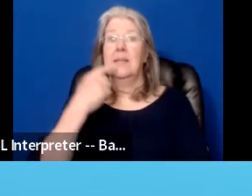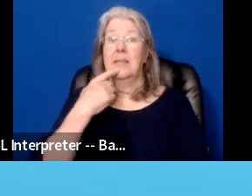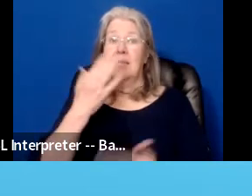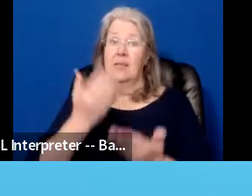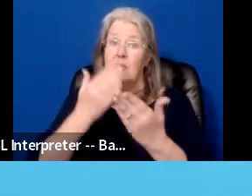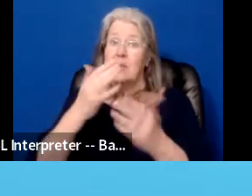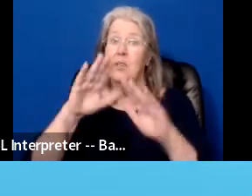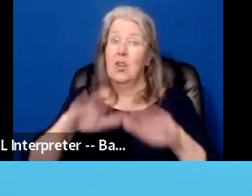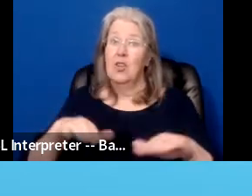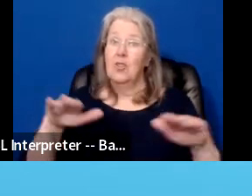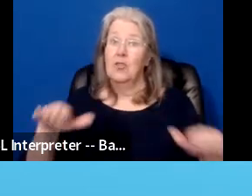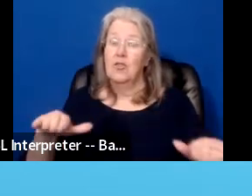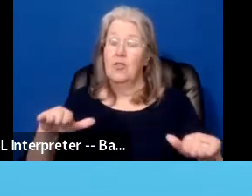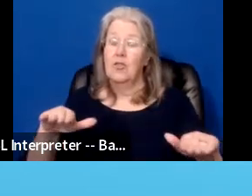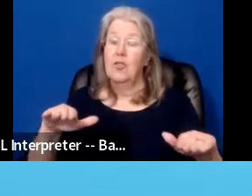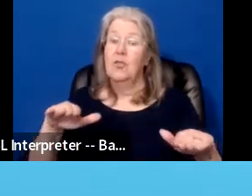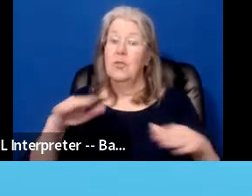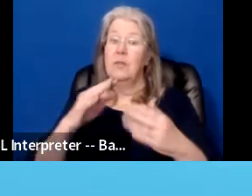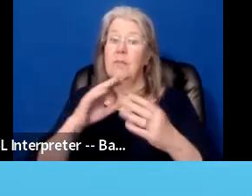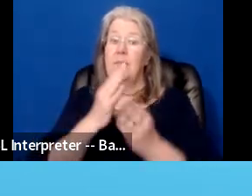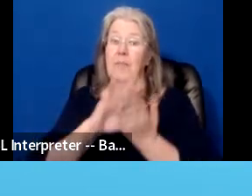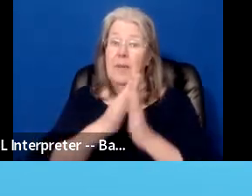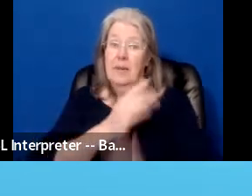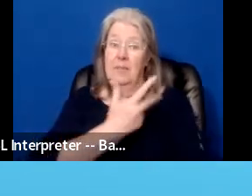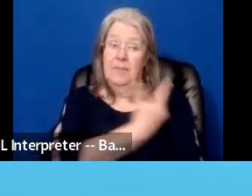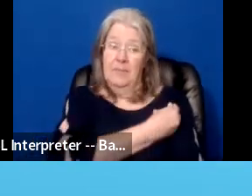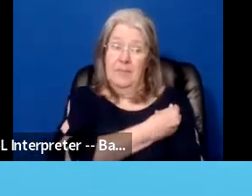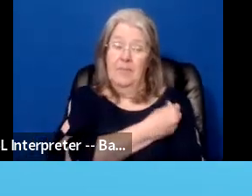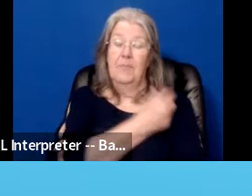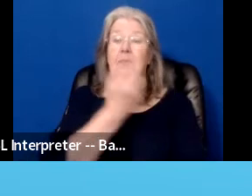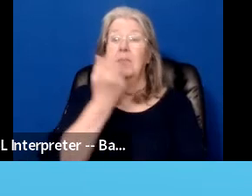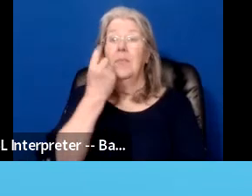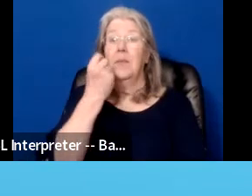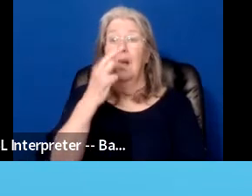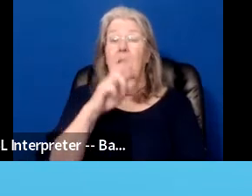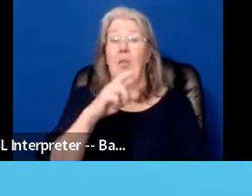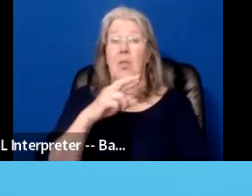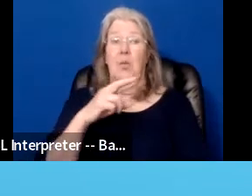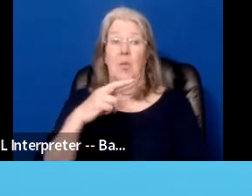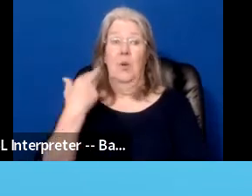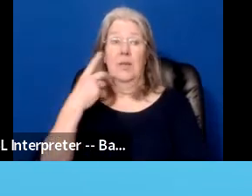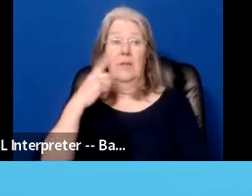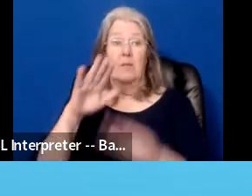the risk of having serious illness from getting an infection is greater than the risk of having